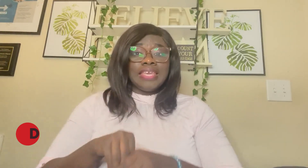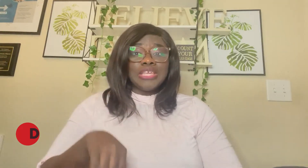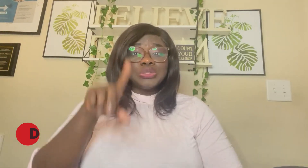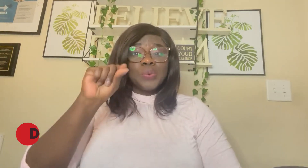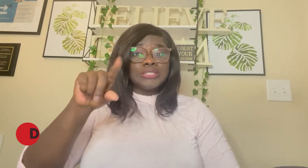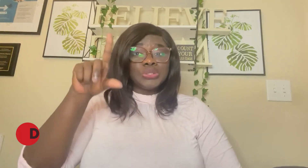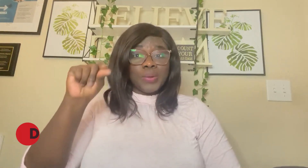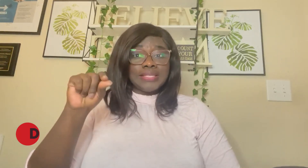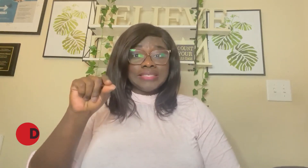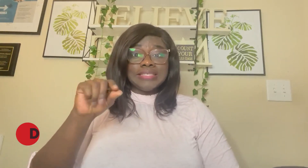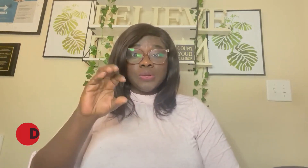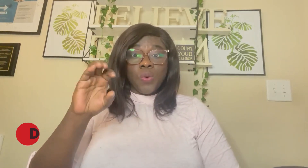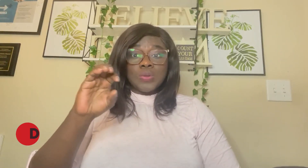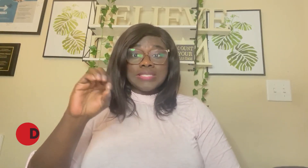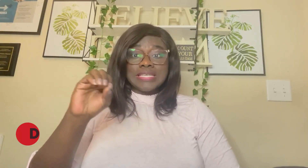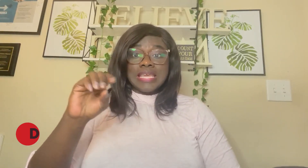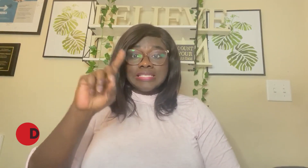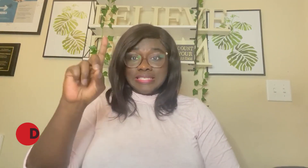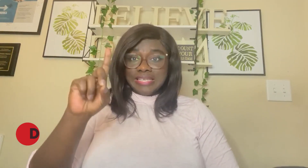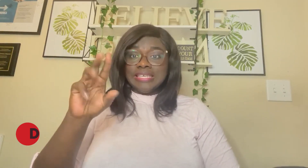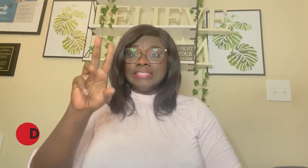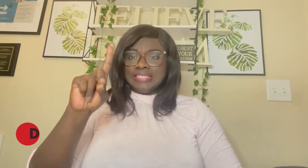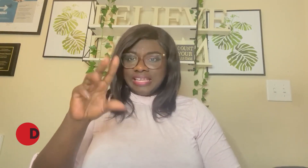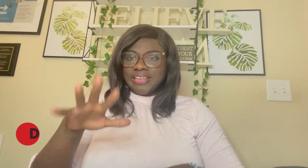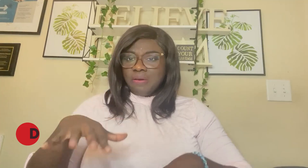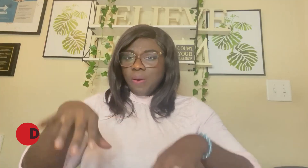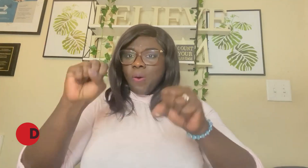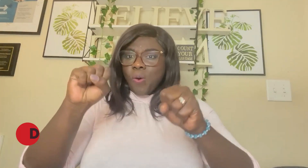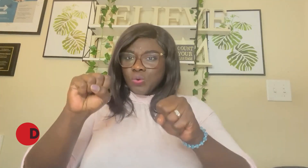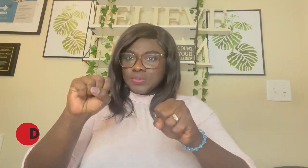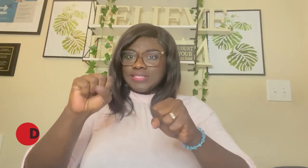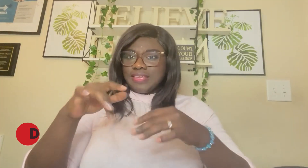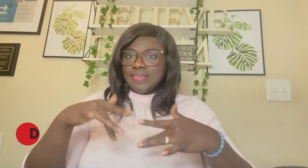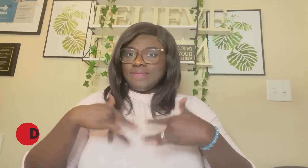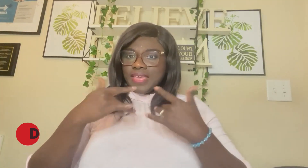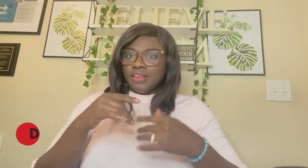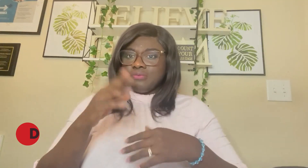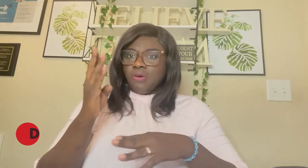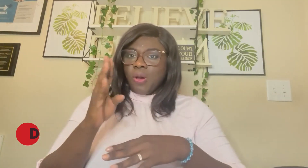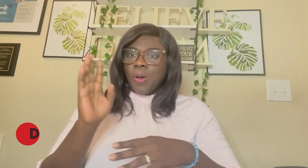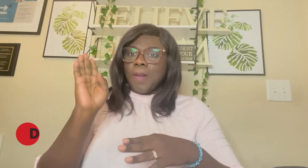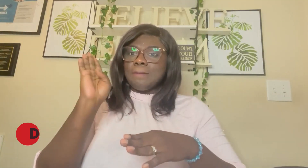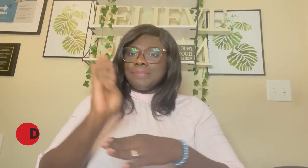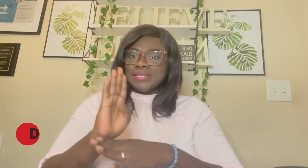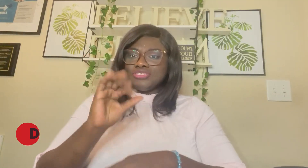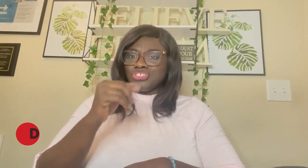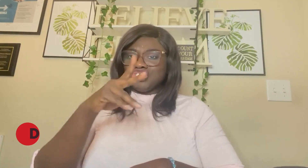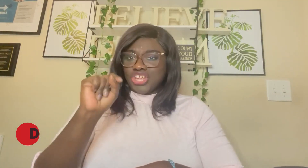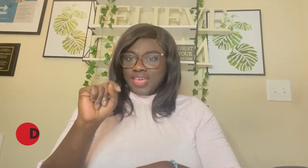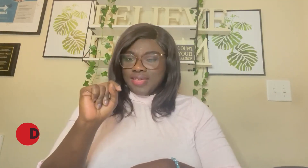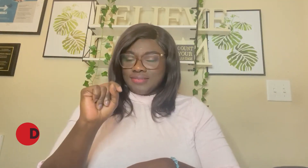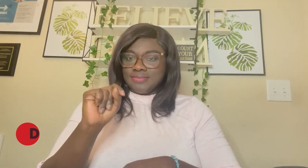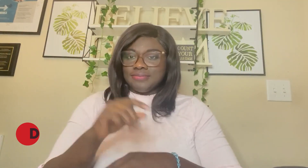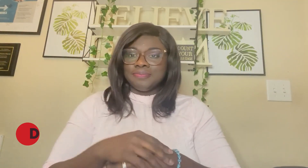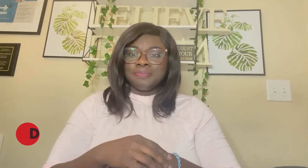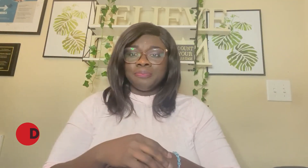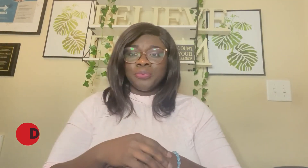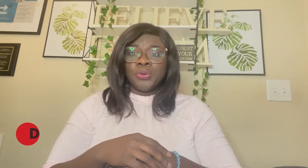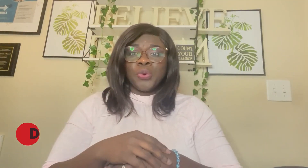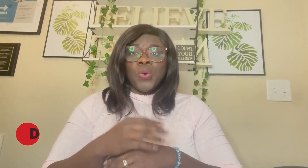In 2020, OCSD did host an event called BizChat.